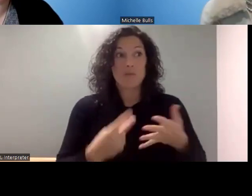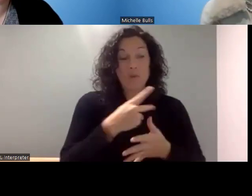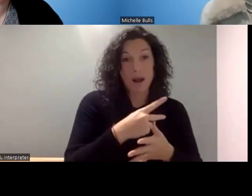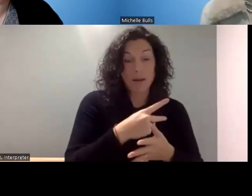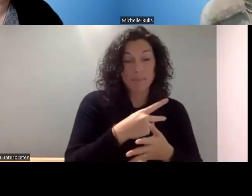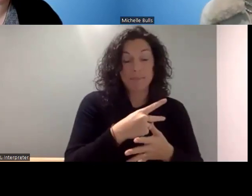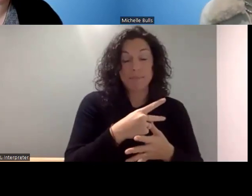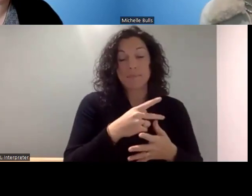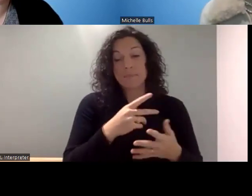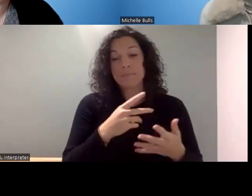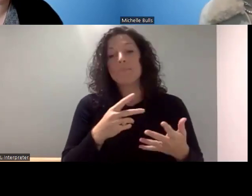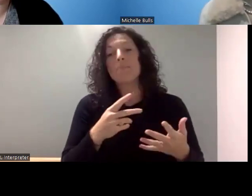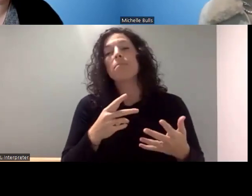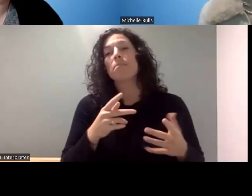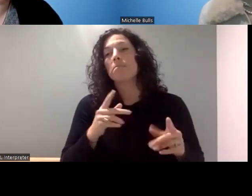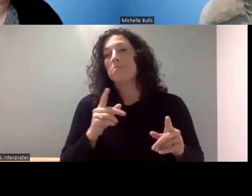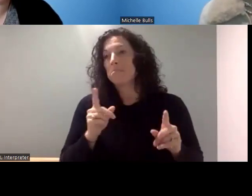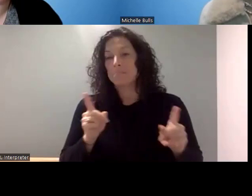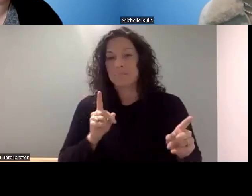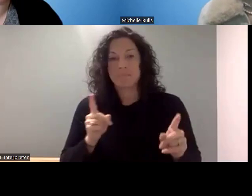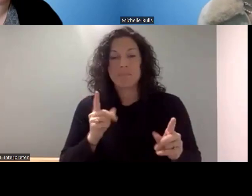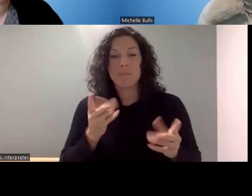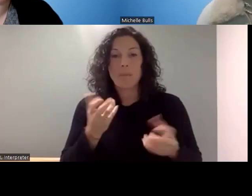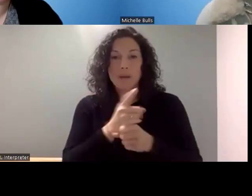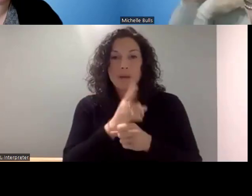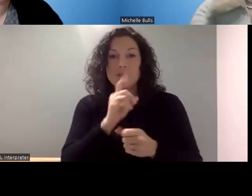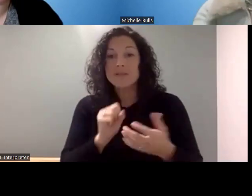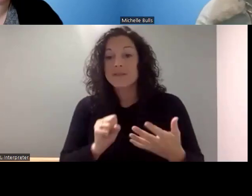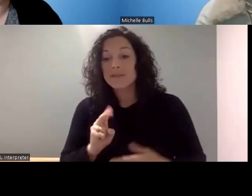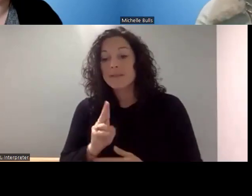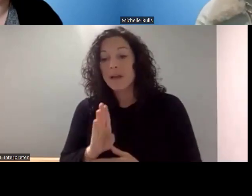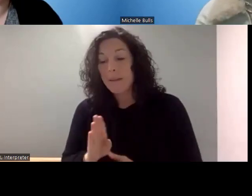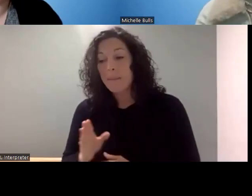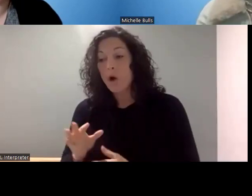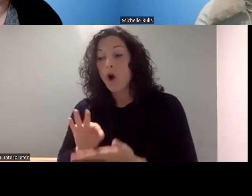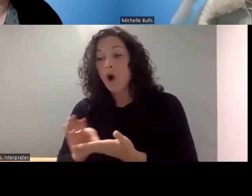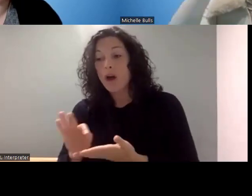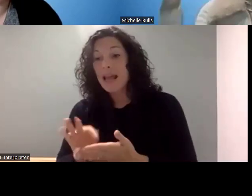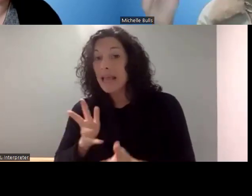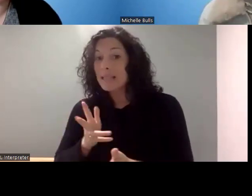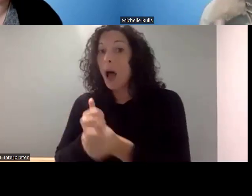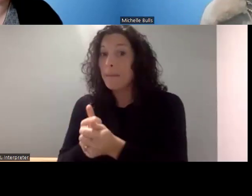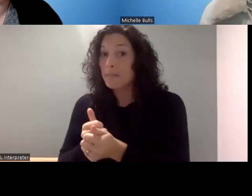to make sure that the sub's audit is up to date, right, because those are the kinds of things